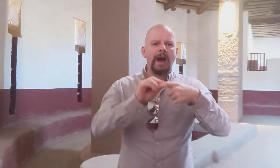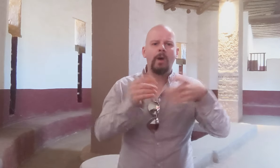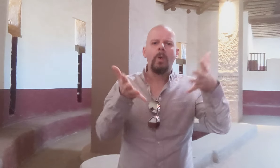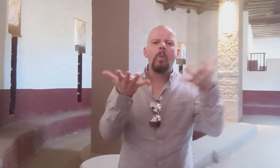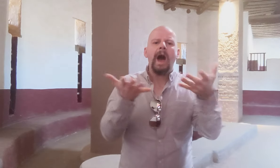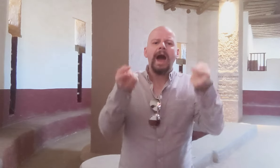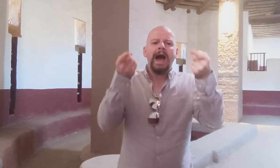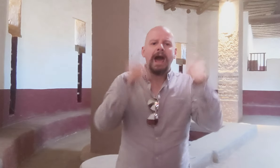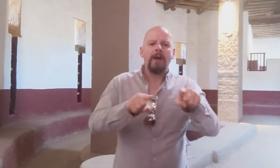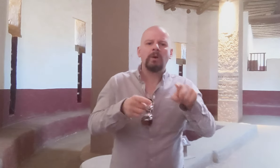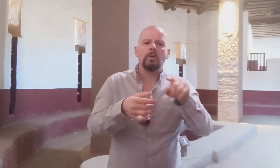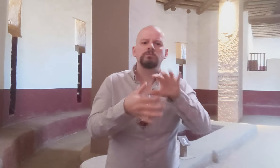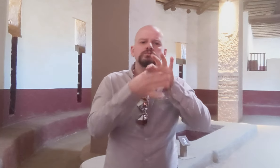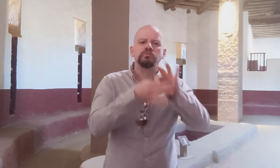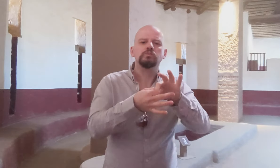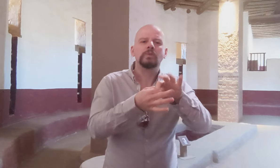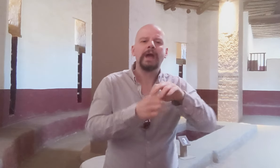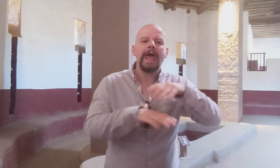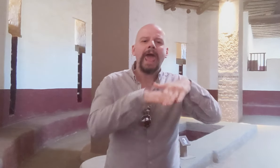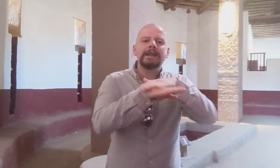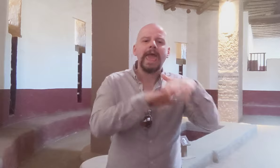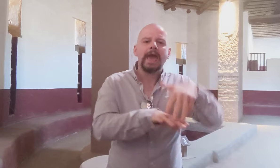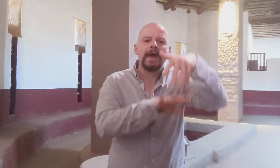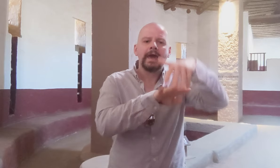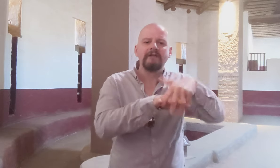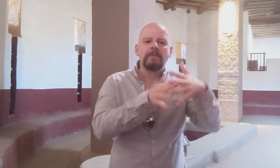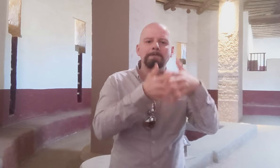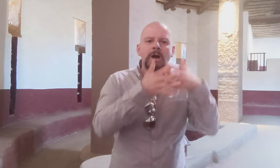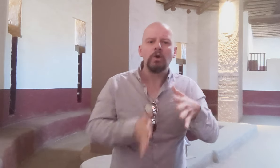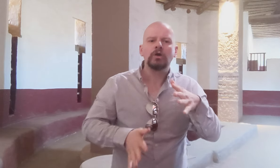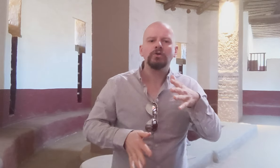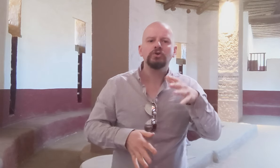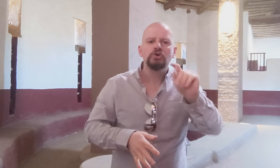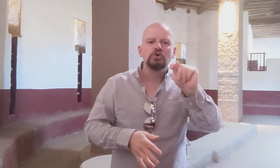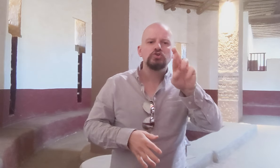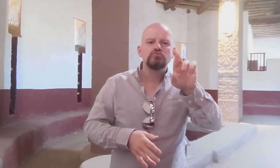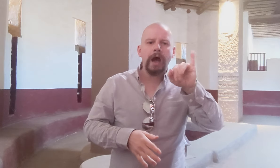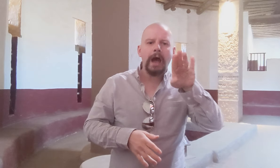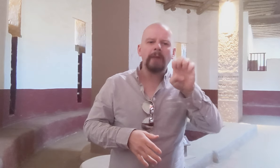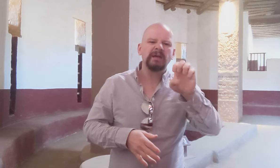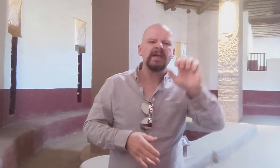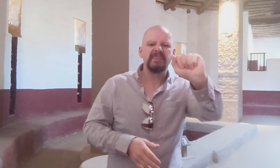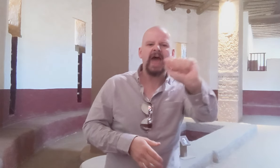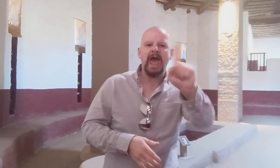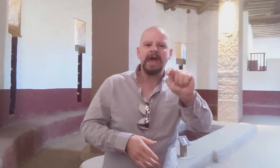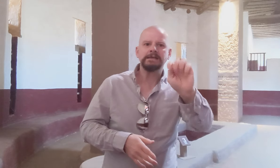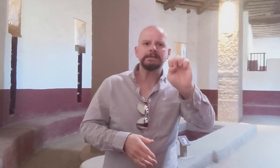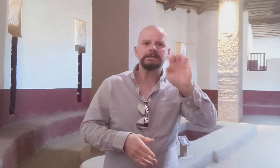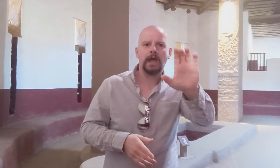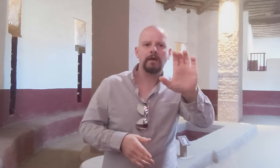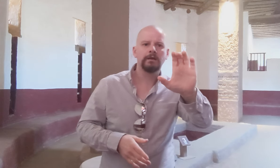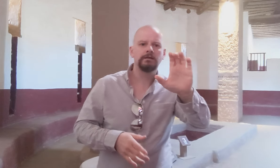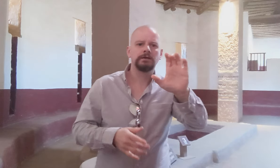what happened to the Native American tribe which was called the Aztec.